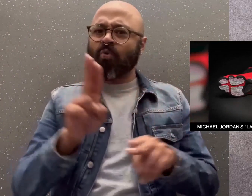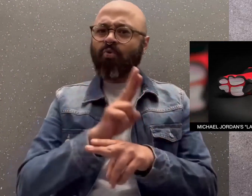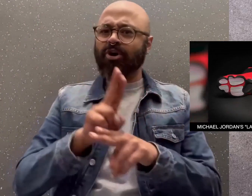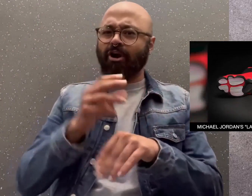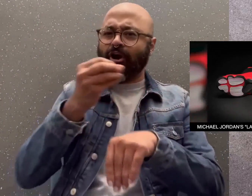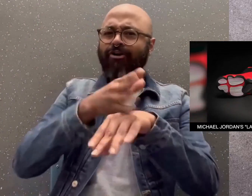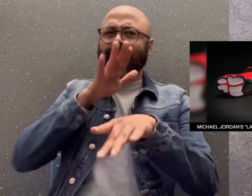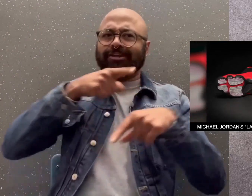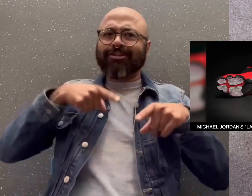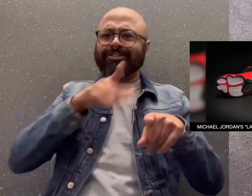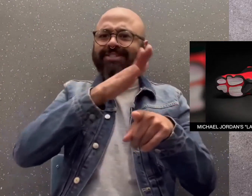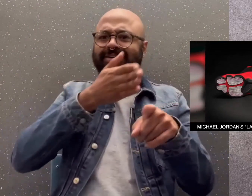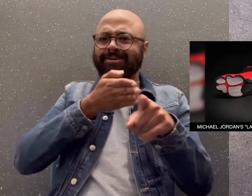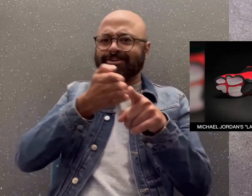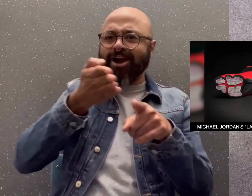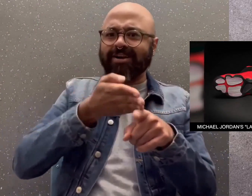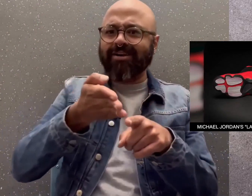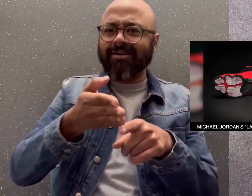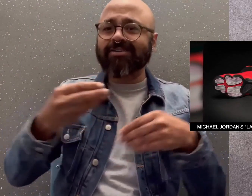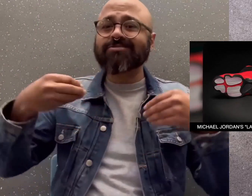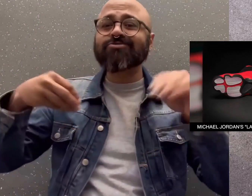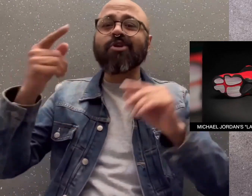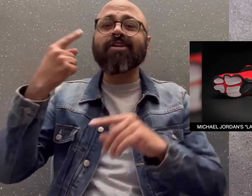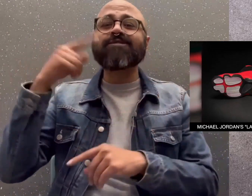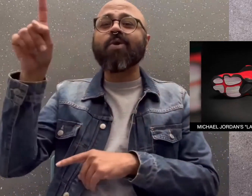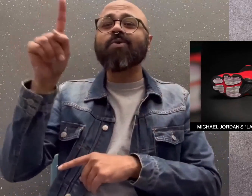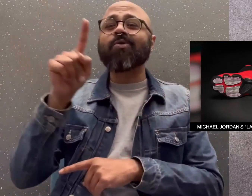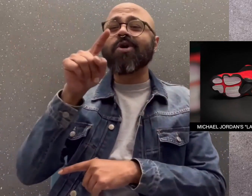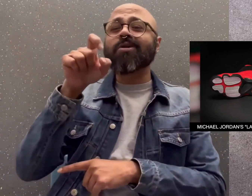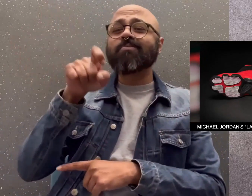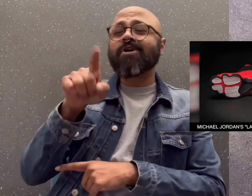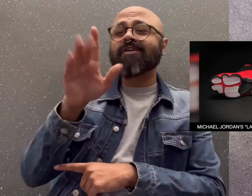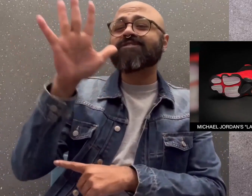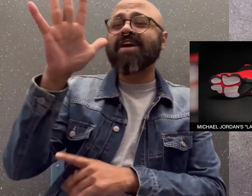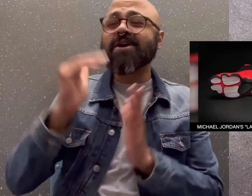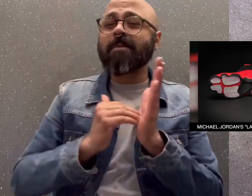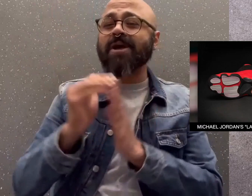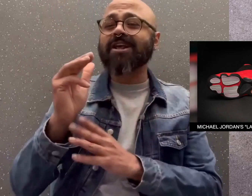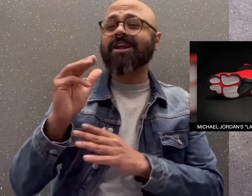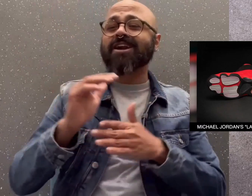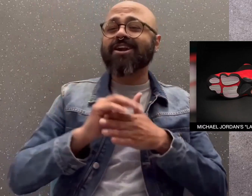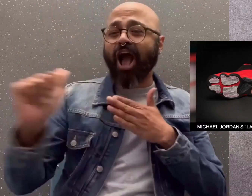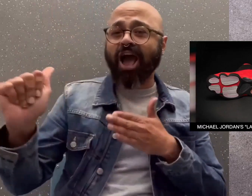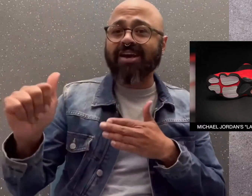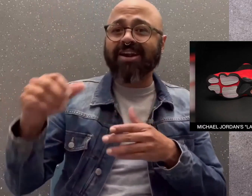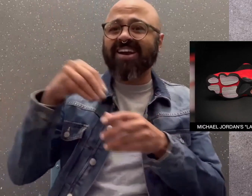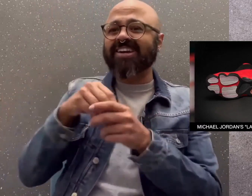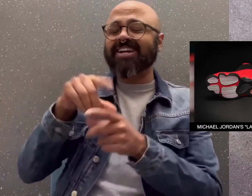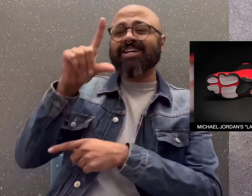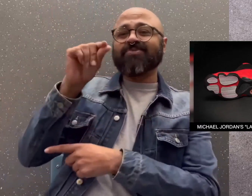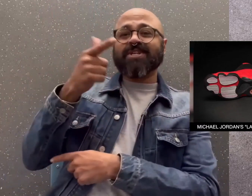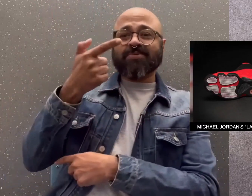A pair he wore early in his career sold for about 1.5 million dollars in 2021.